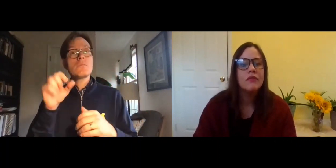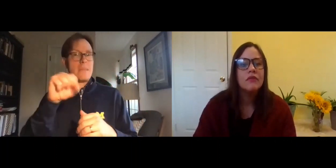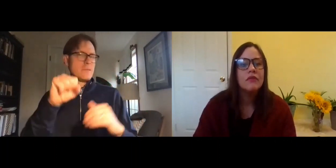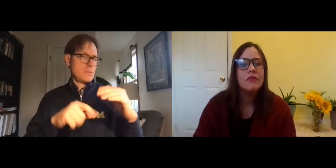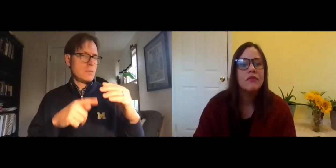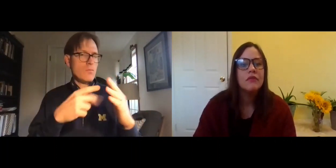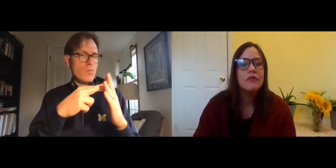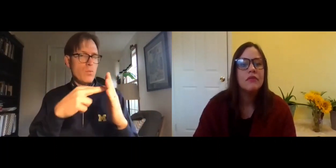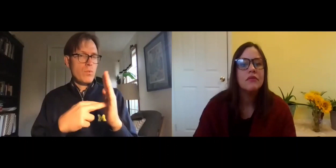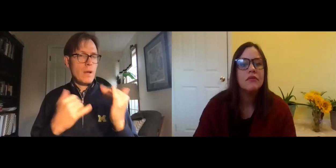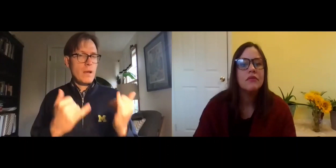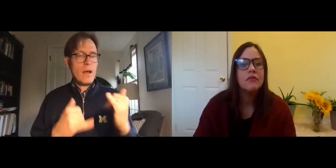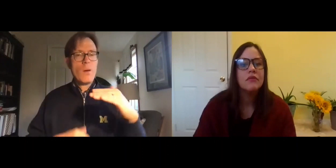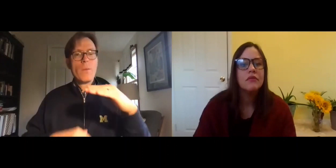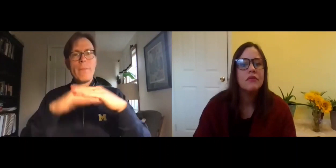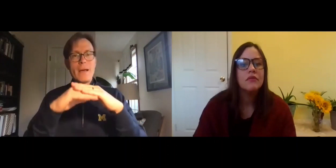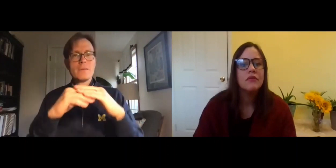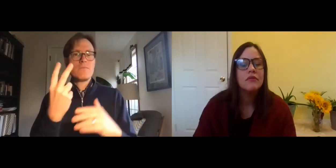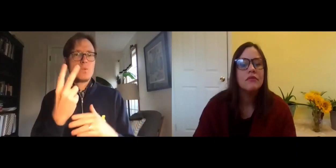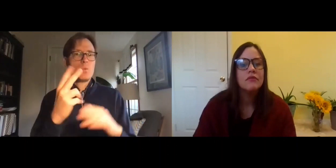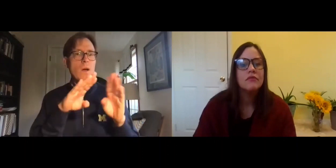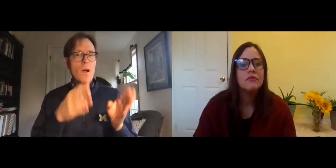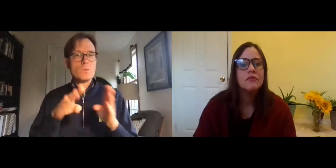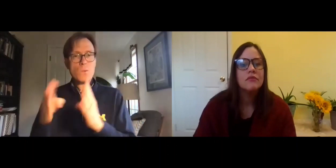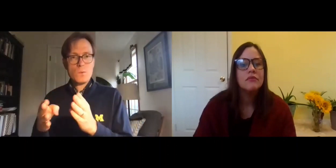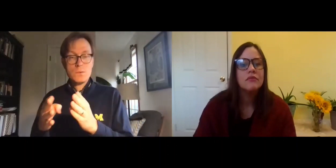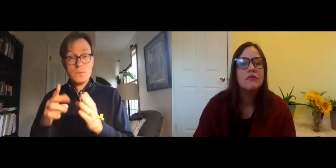It's imperative that you do.